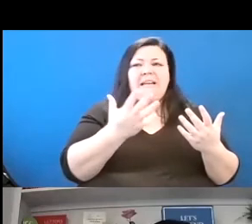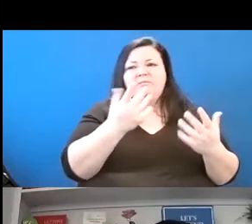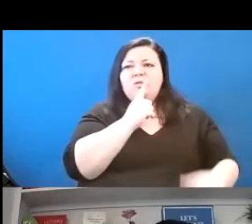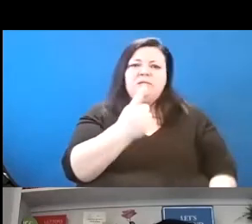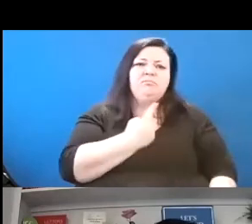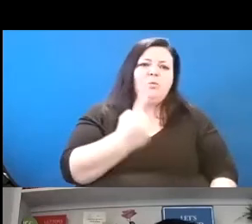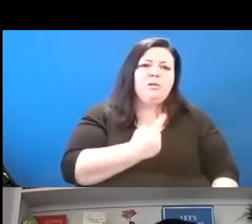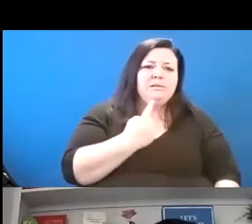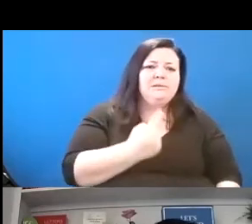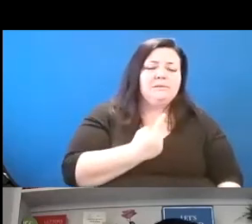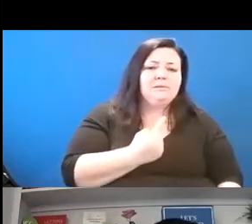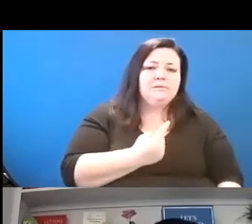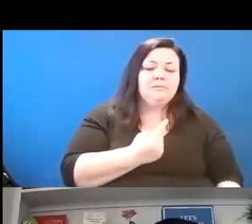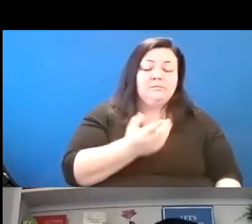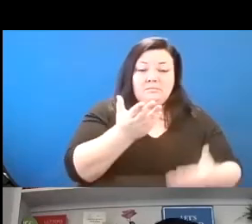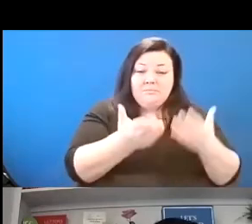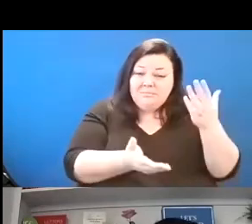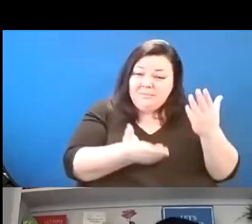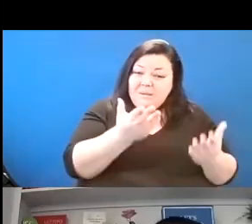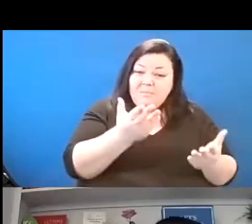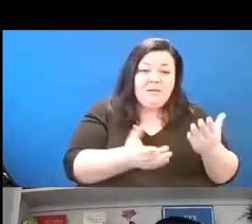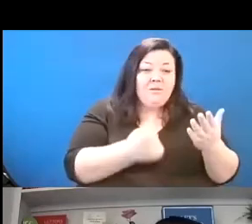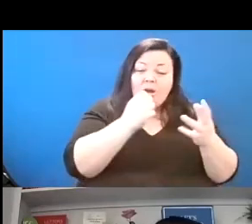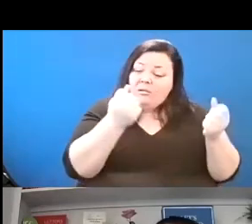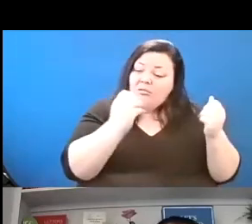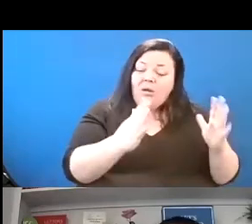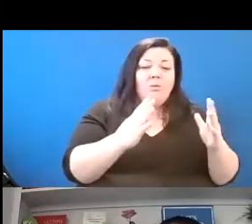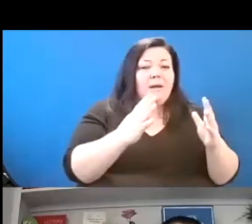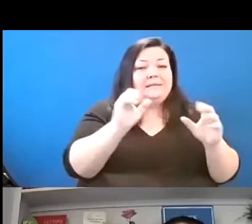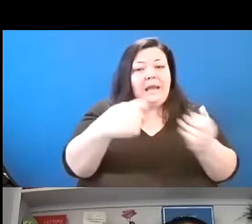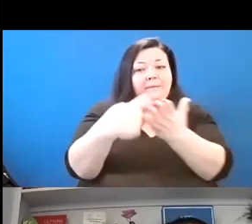and you know maybe there aren't a lot of other ways for him to talk about that he's talking about